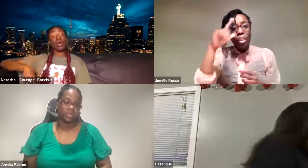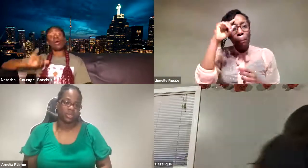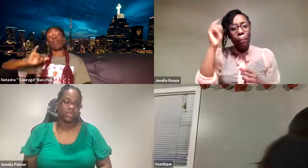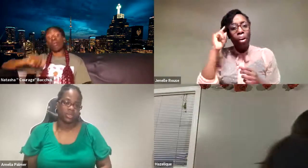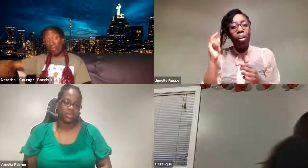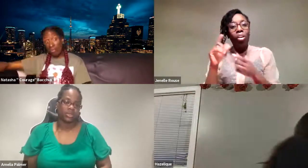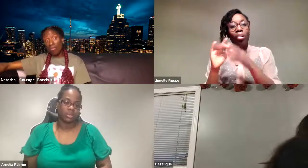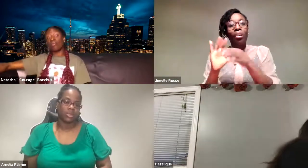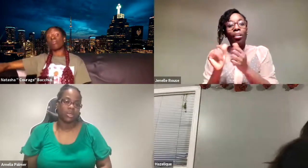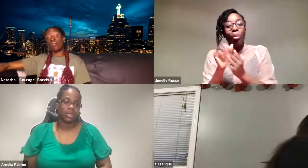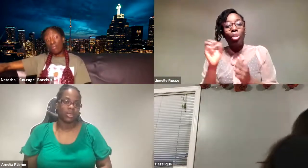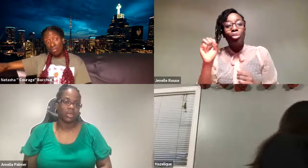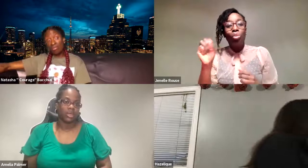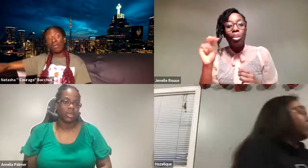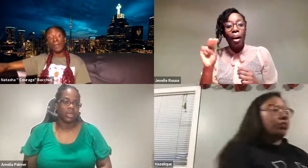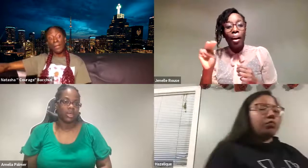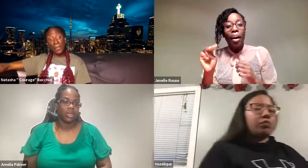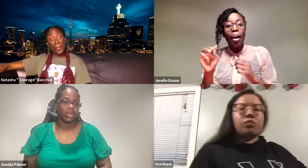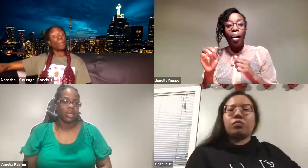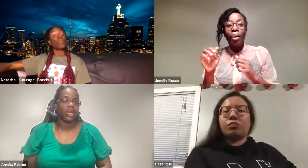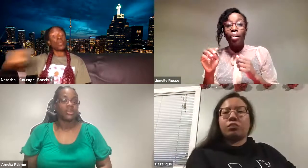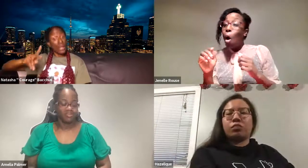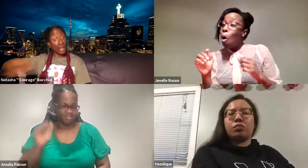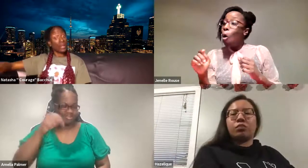use those languages for yourself - right says amelia